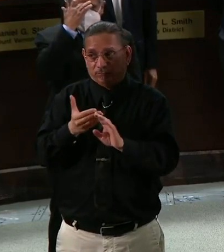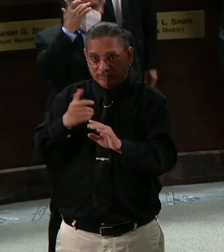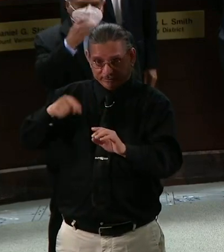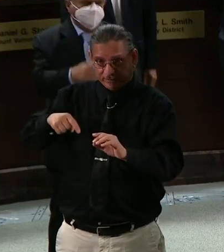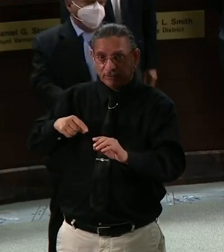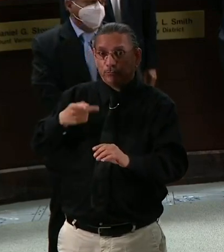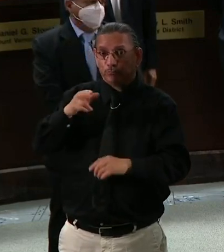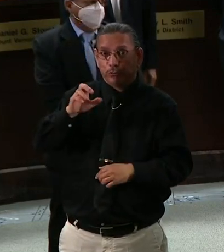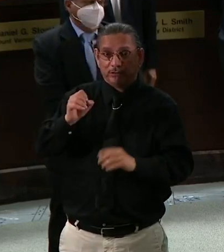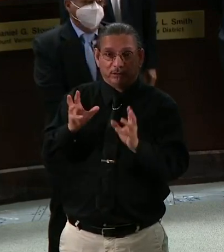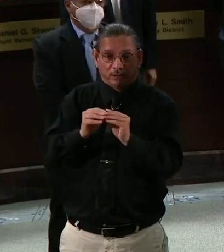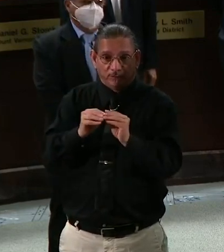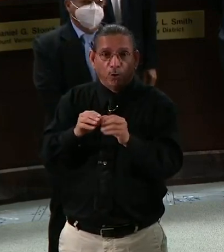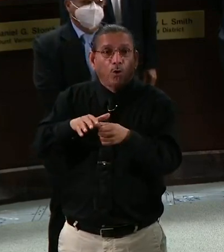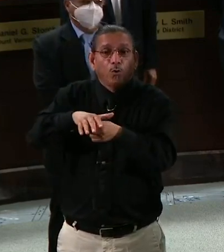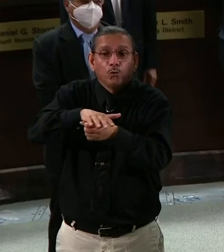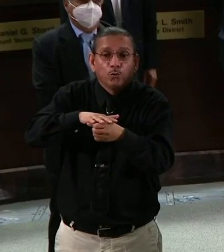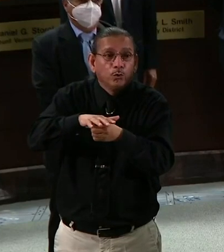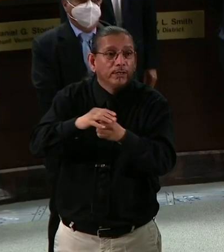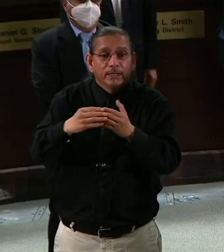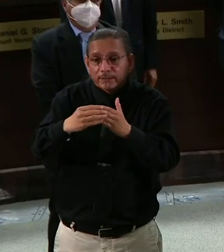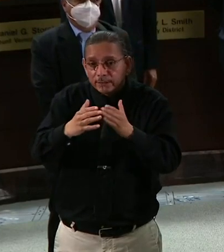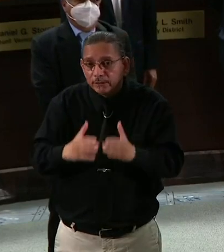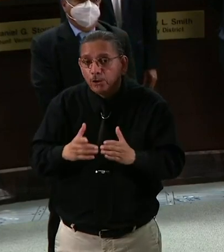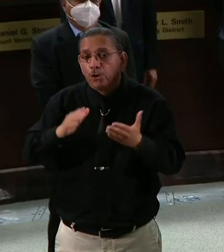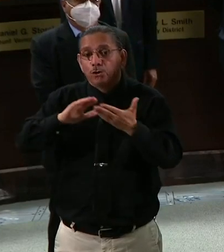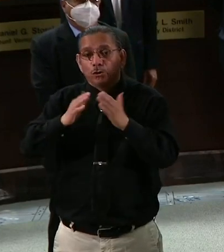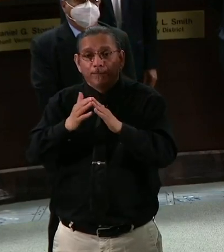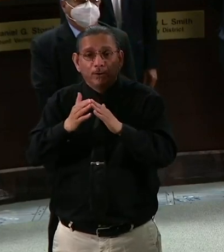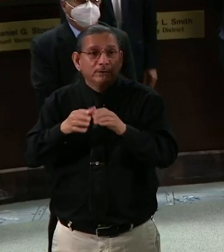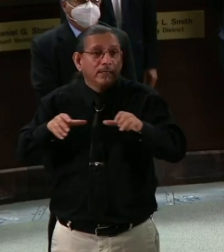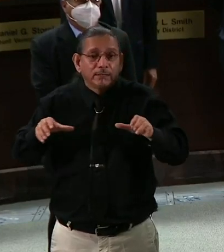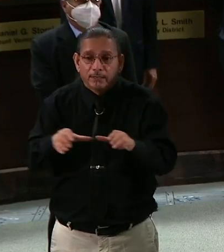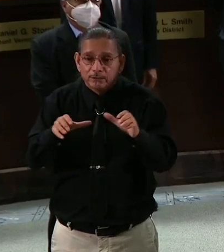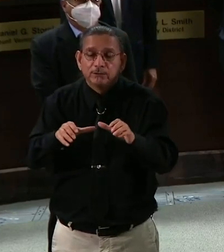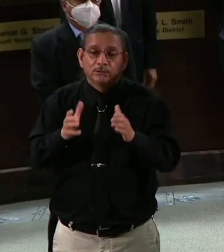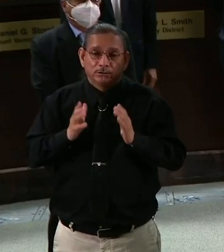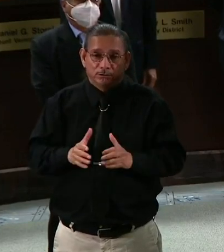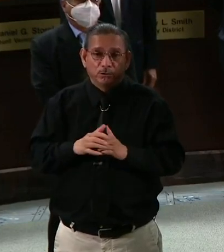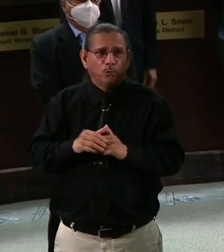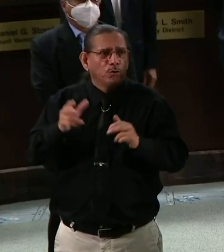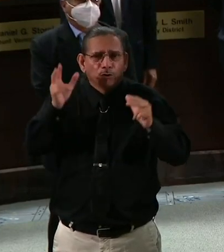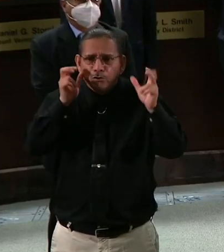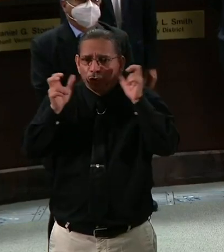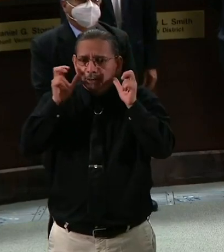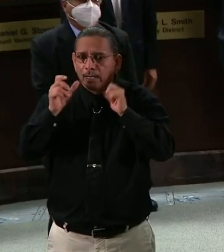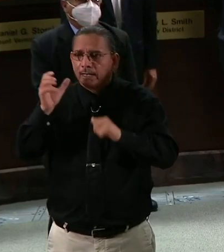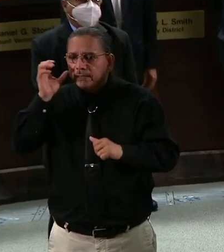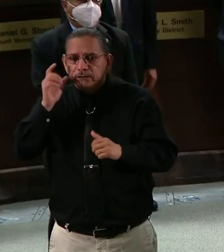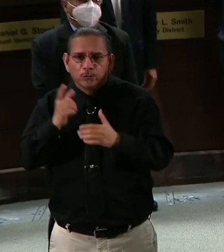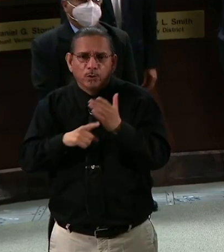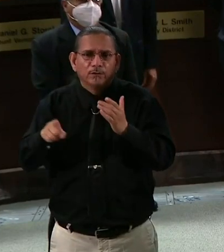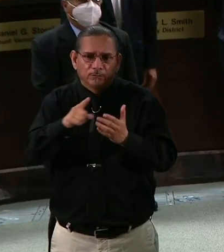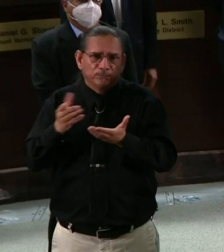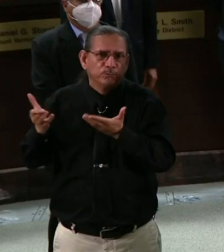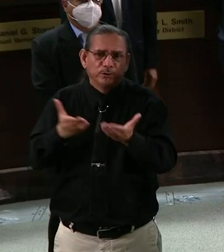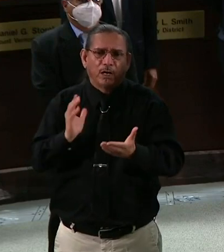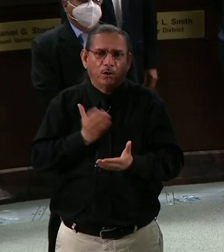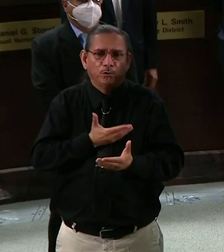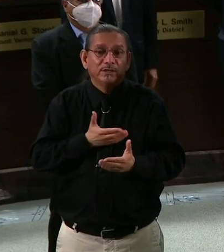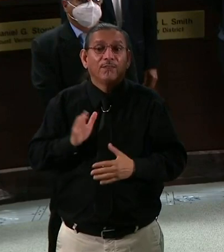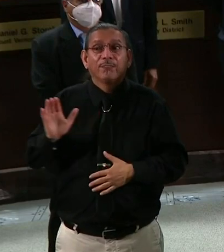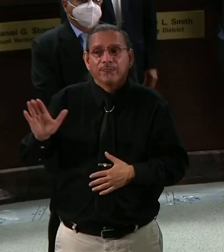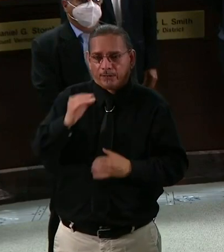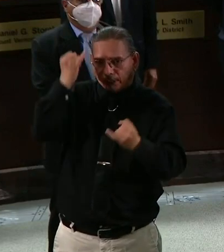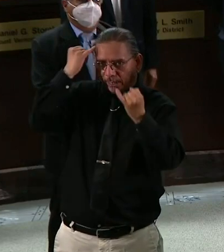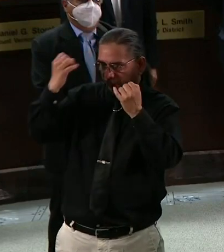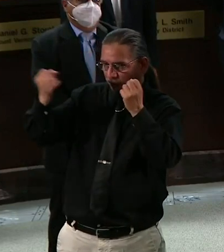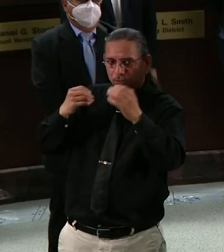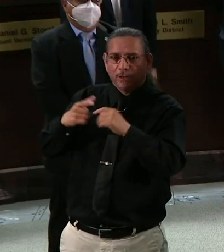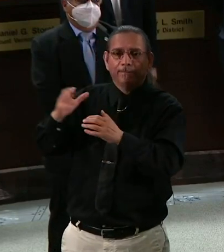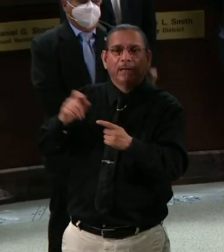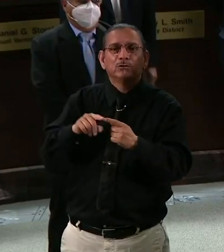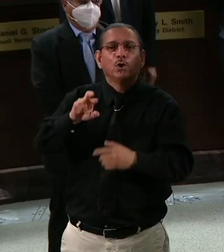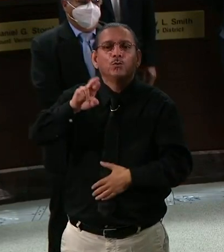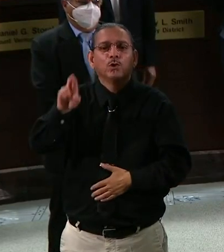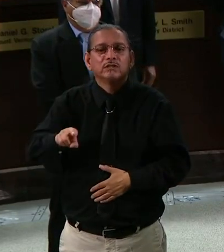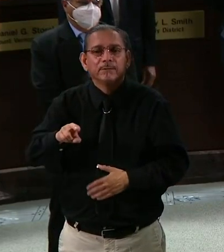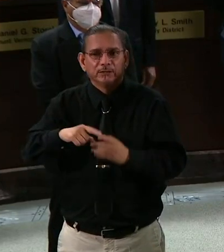AND SO WE MET. S. CONFERENCE.